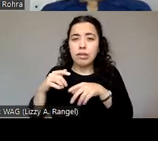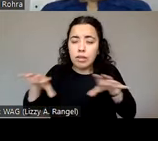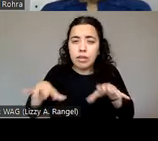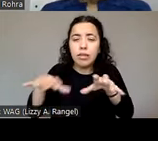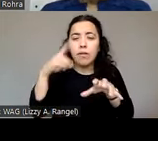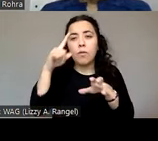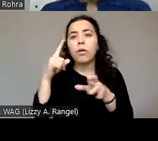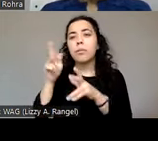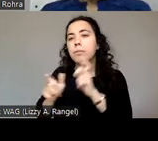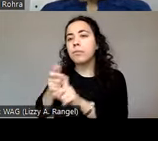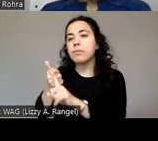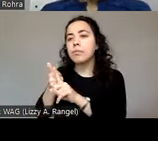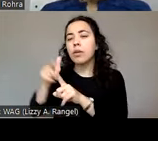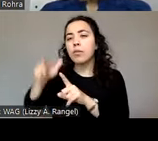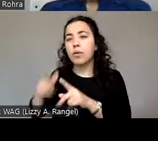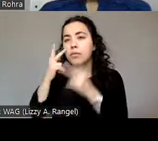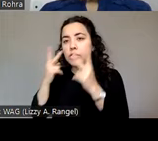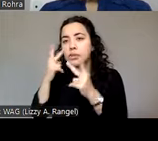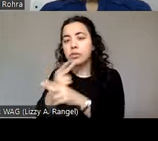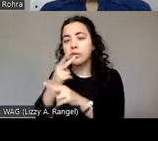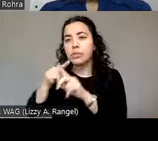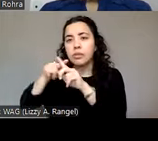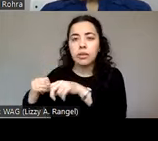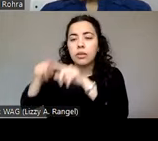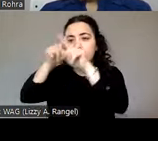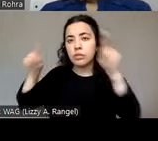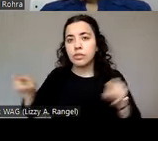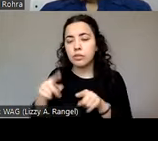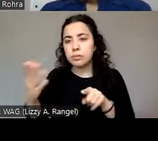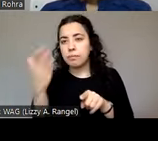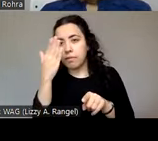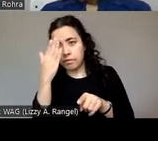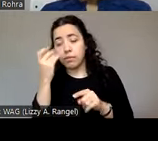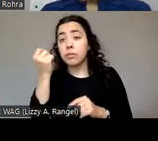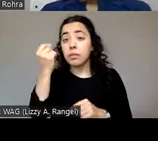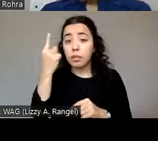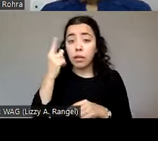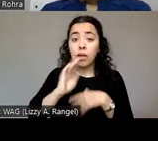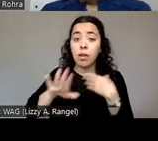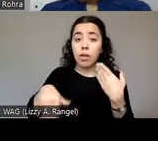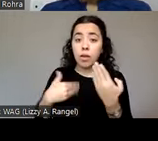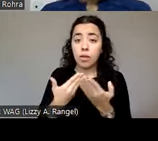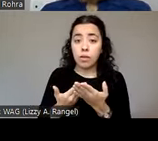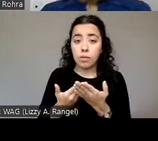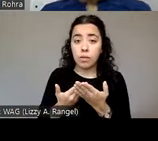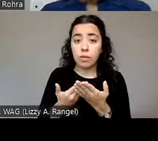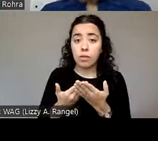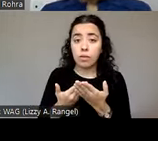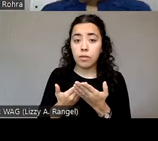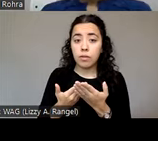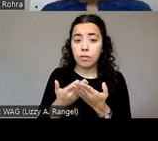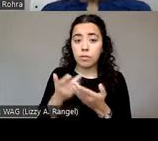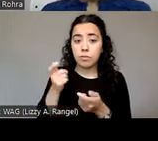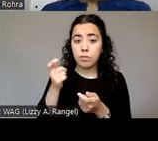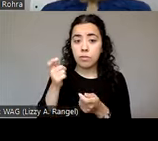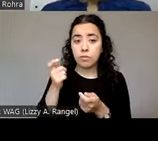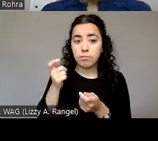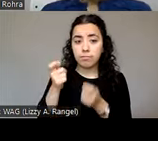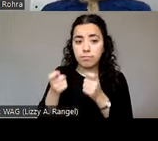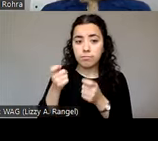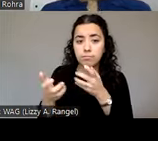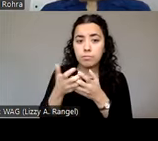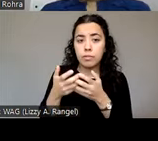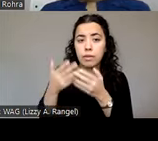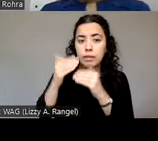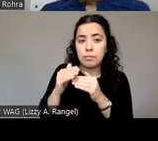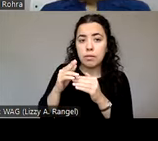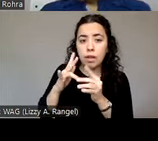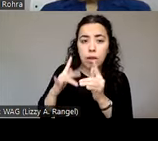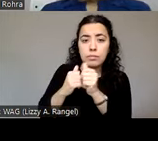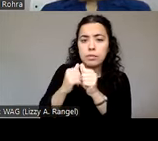screen magnifier. We can use dynamic updates, no that's not the case. There are solutions. And we